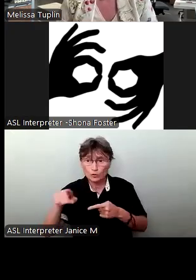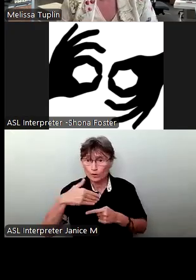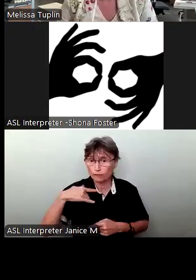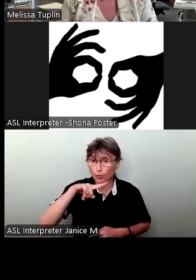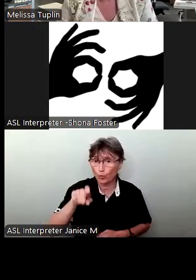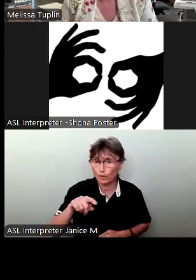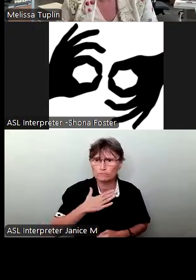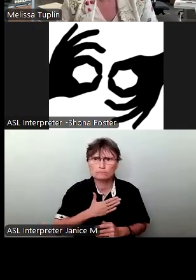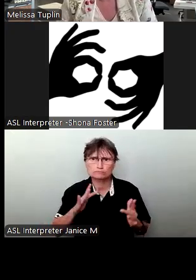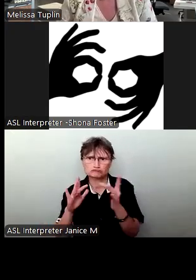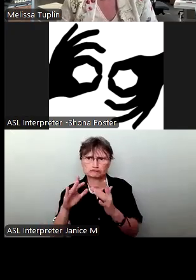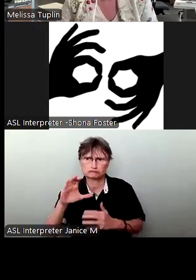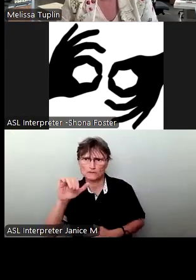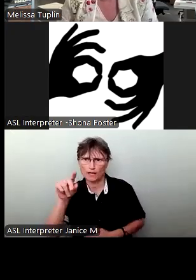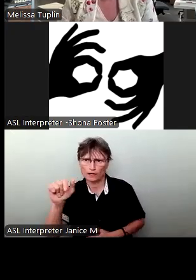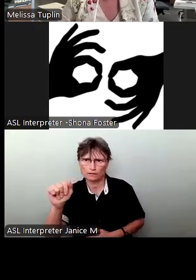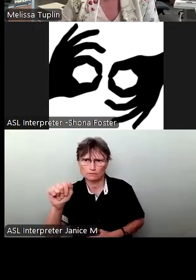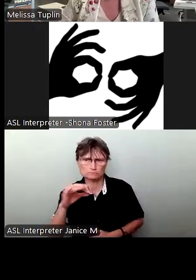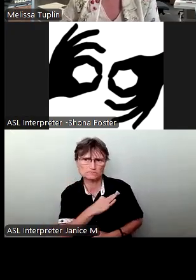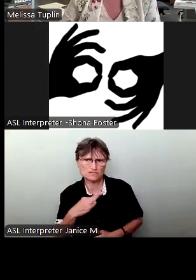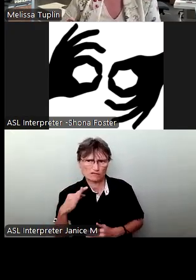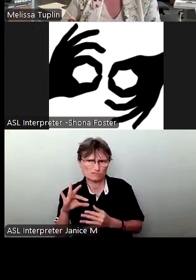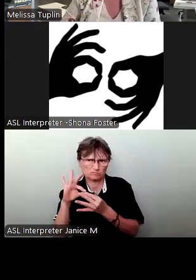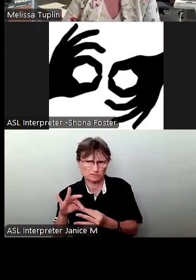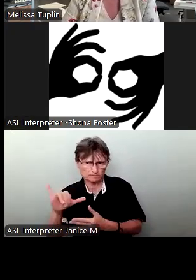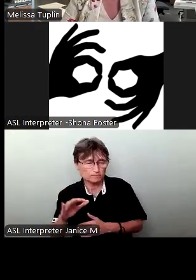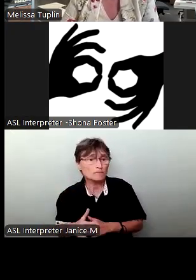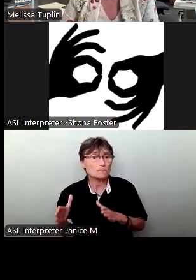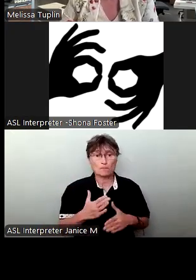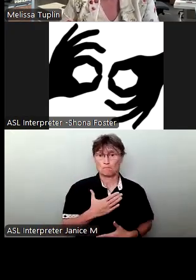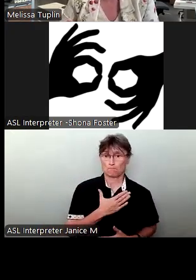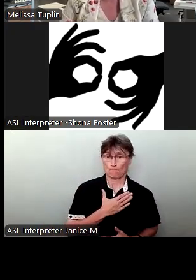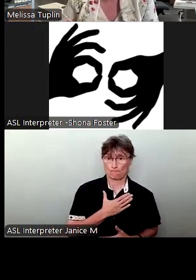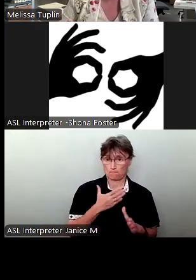In this next section, I'm going to speak in detail about how the program criteria line